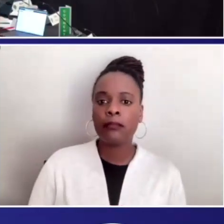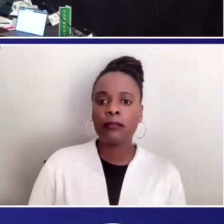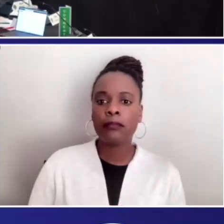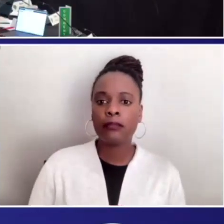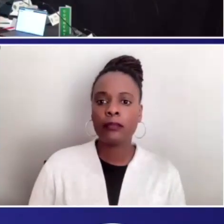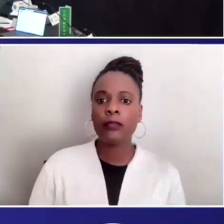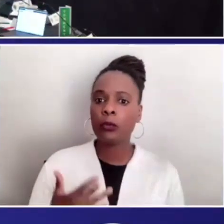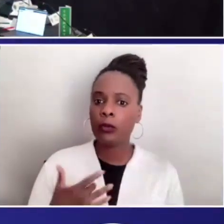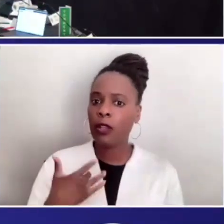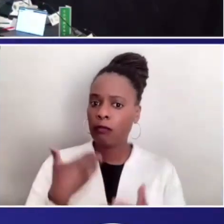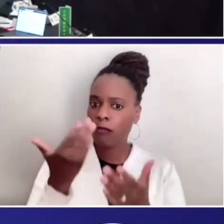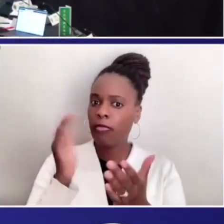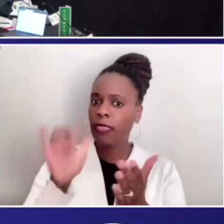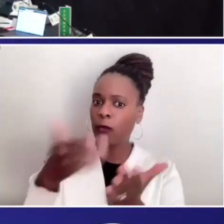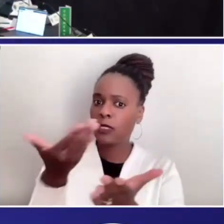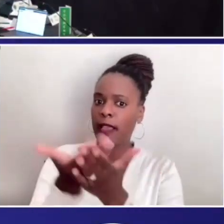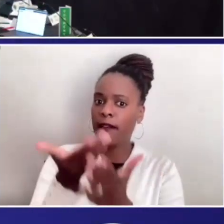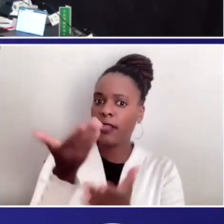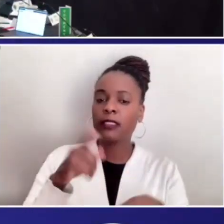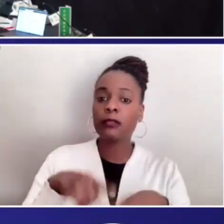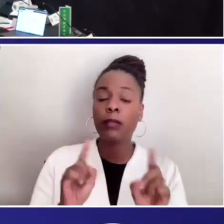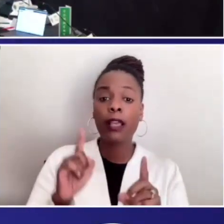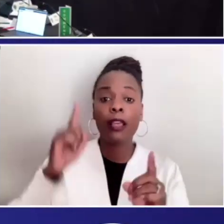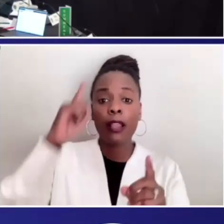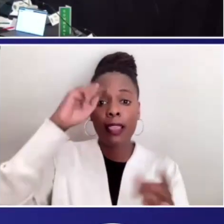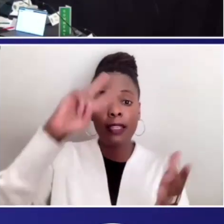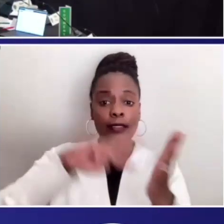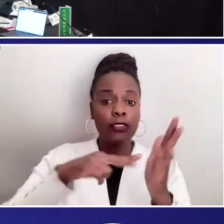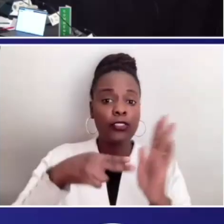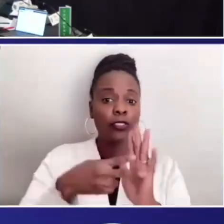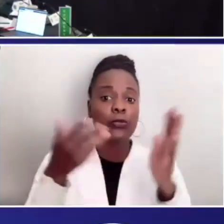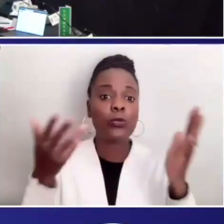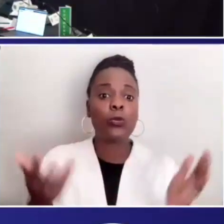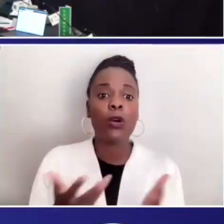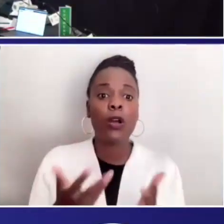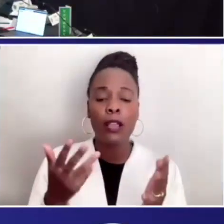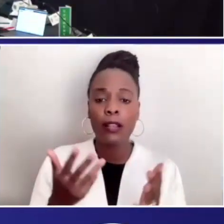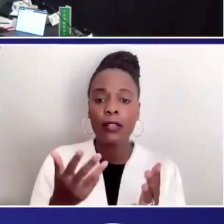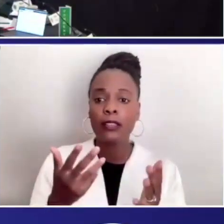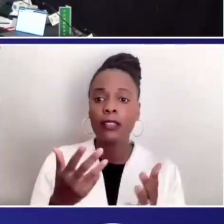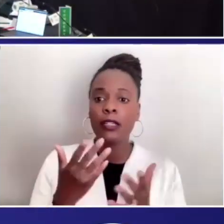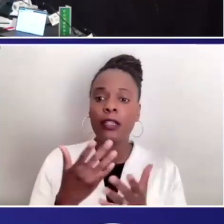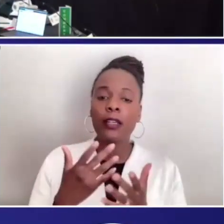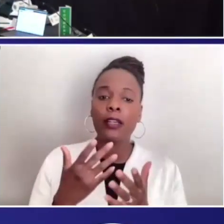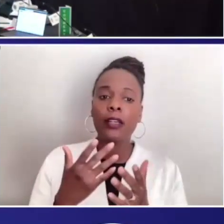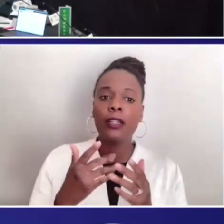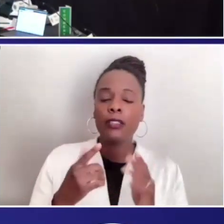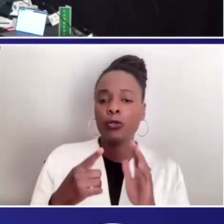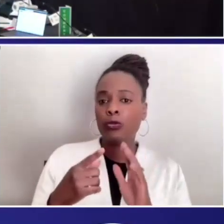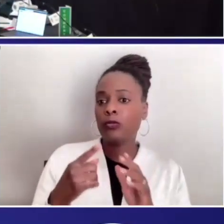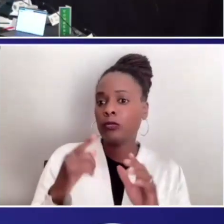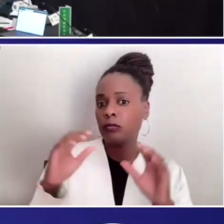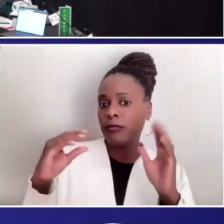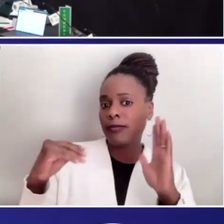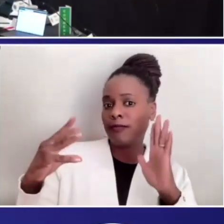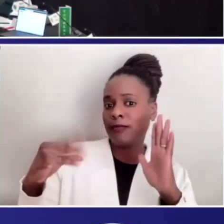But again, the intent here was to capture programs as they were as of the date of enactment.